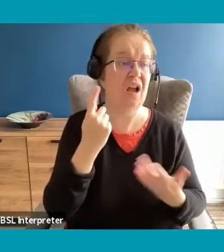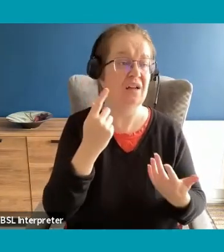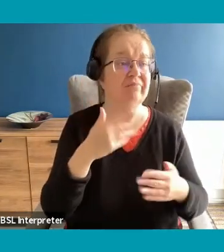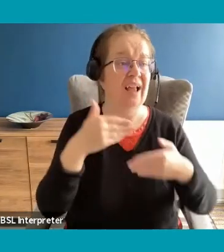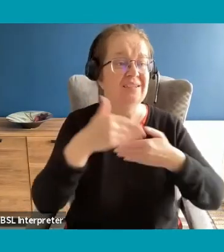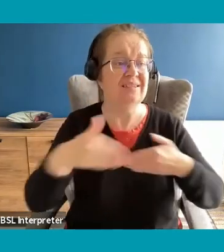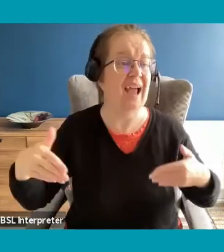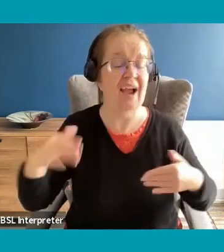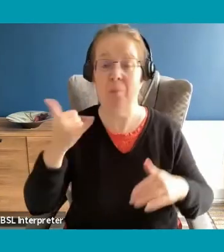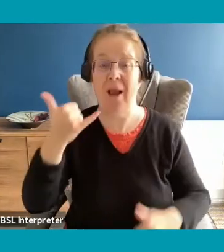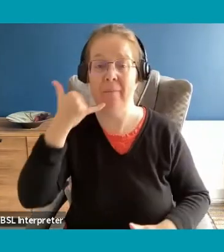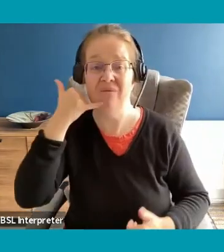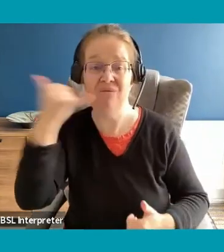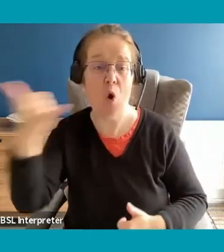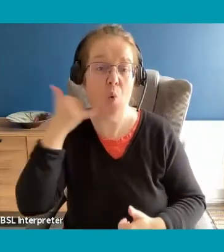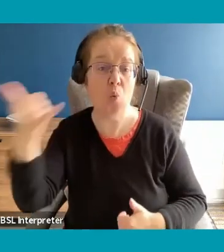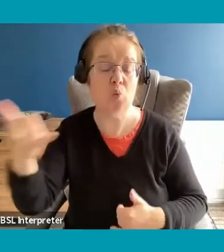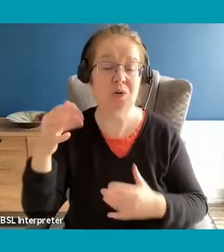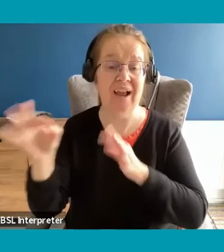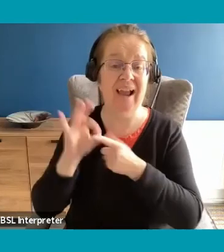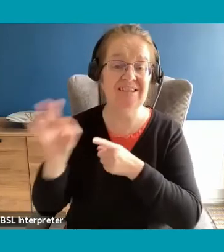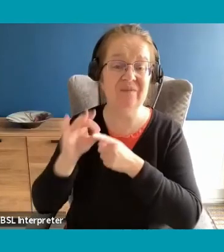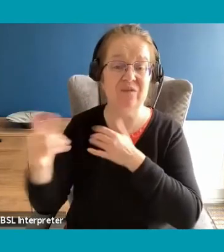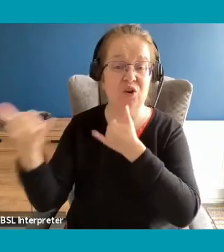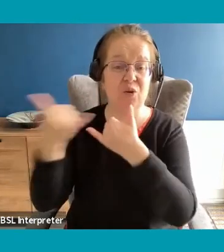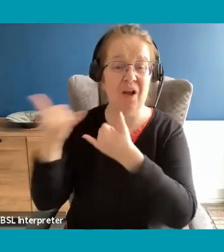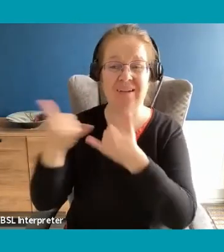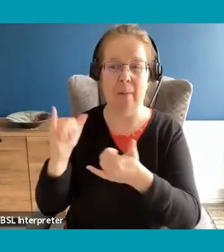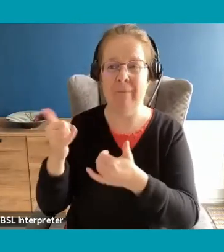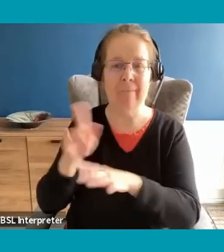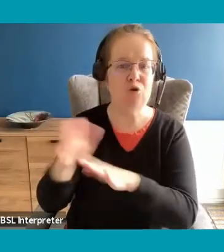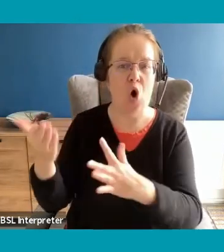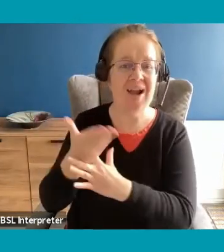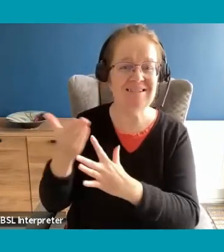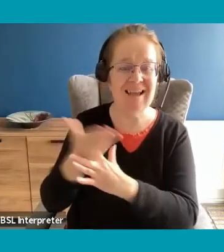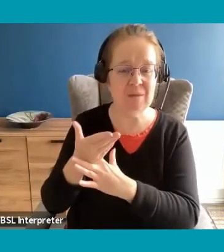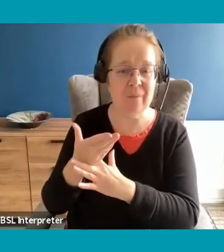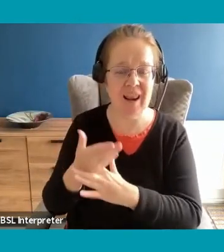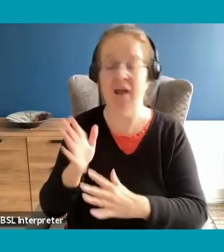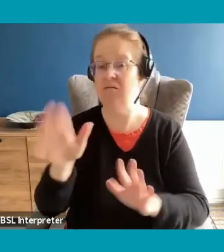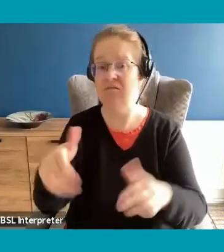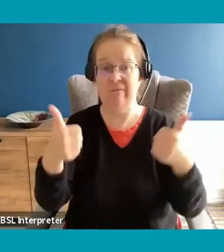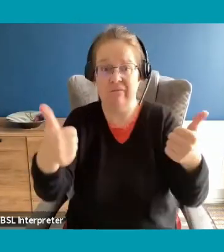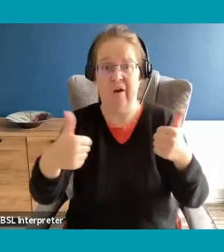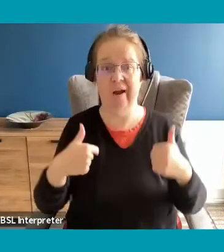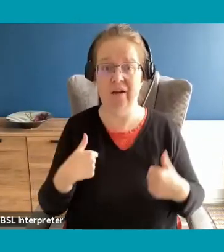and that's not something that's accessible to you. That's absolutely fine. You get in touch with one of